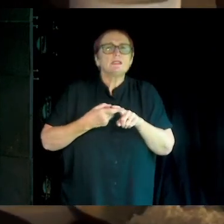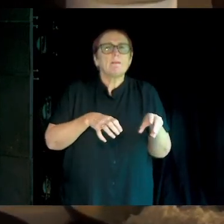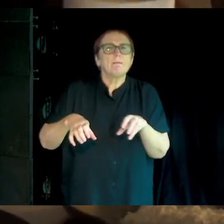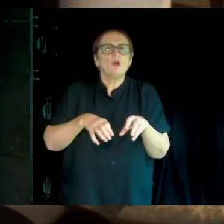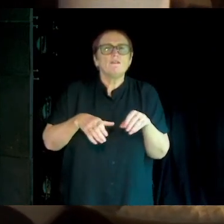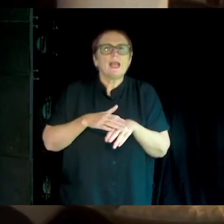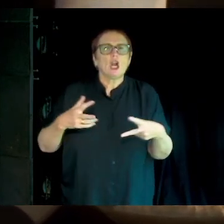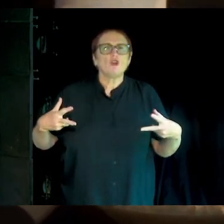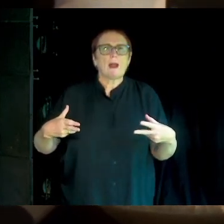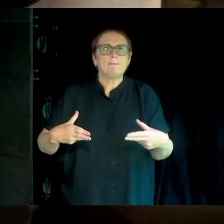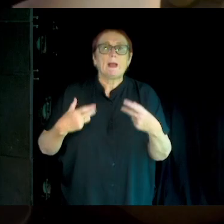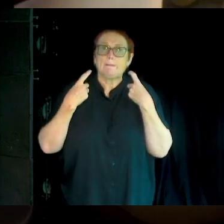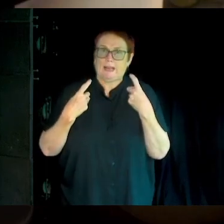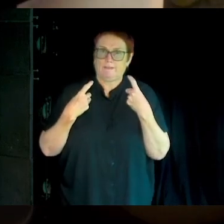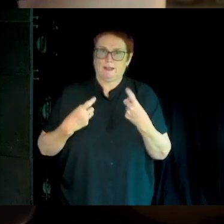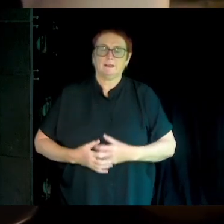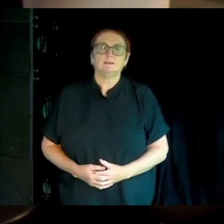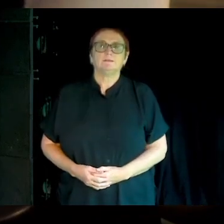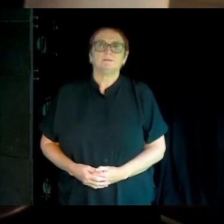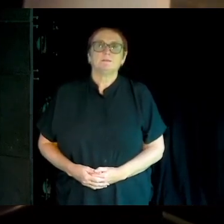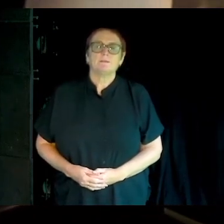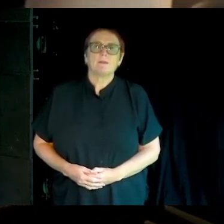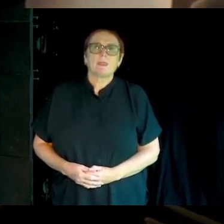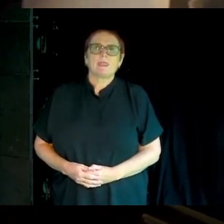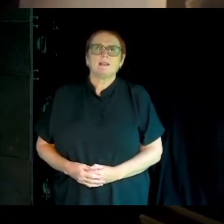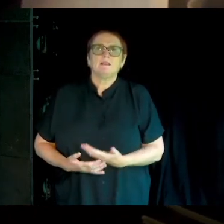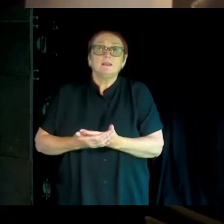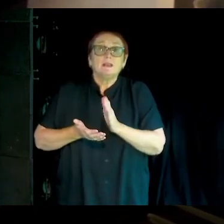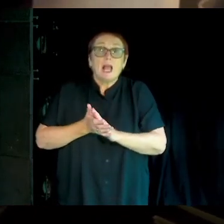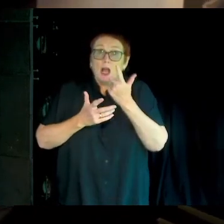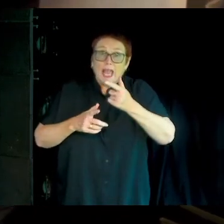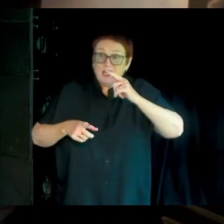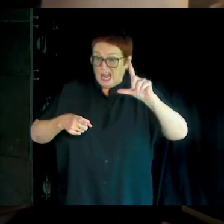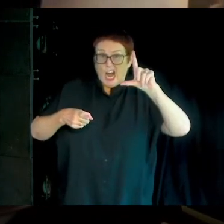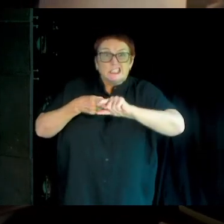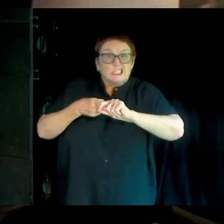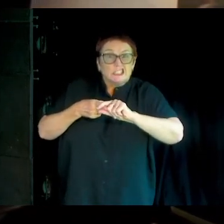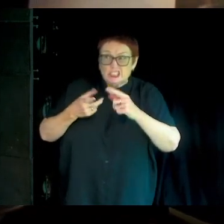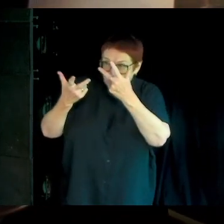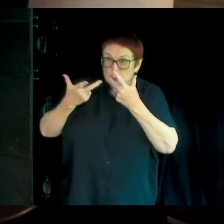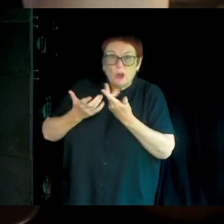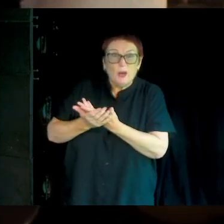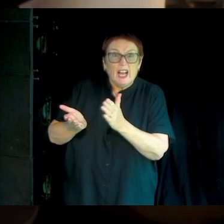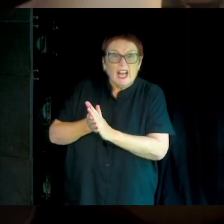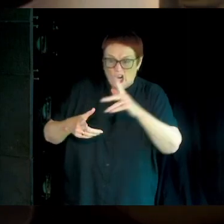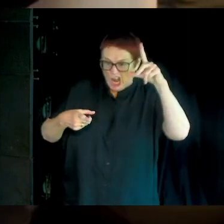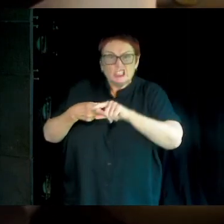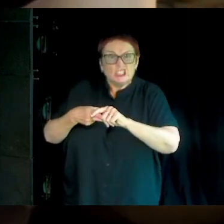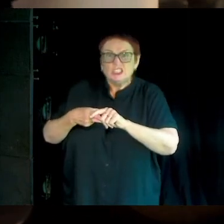so can you demonstrate the crab snap at you so we understand like this is not what to do